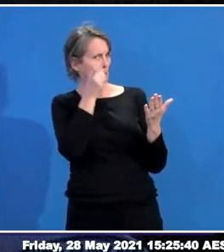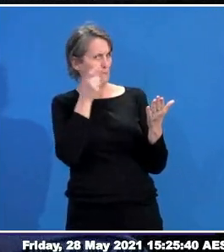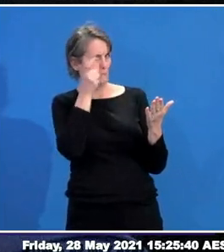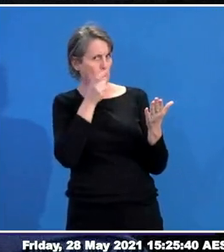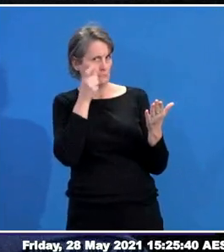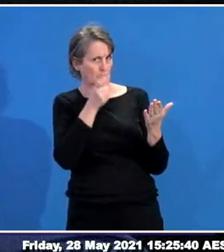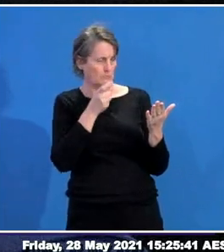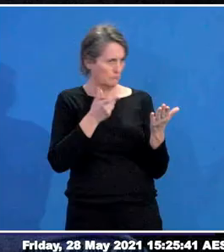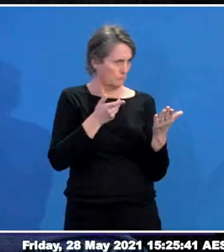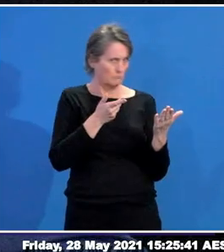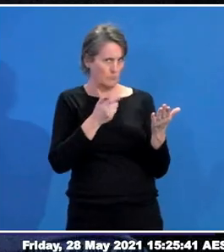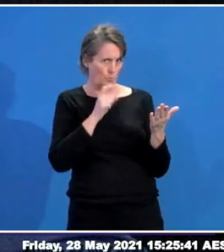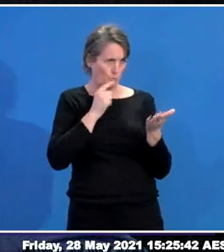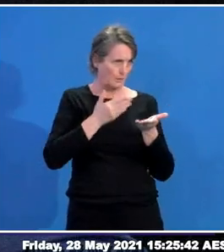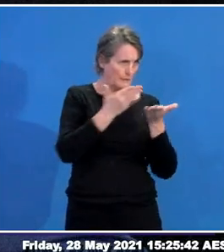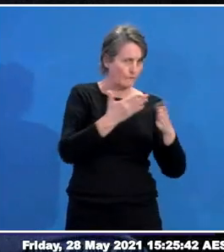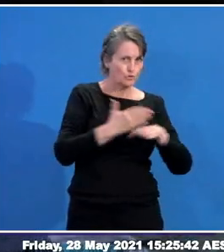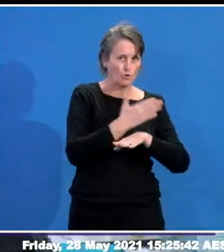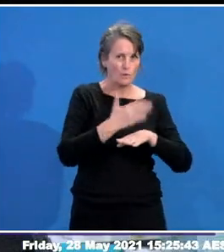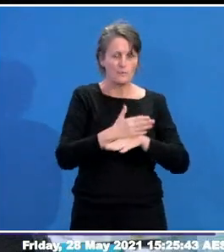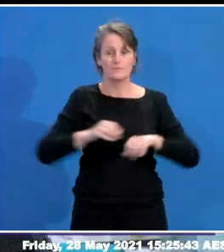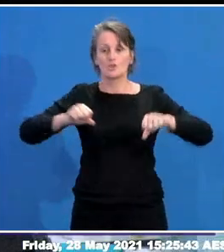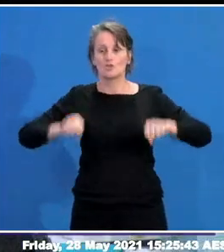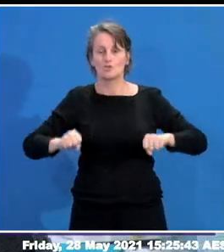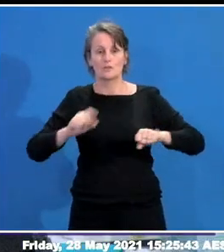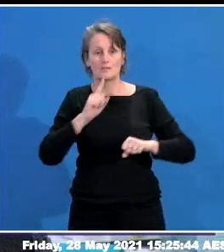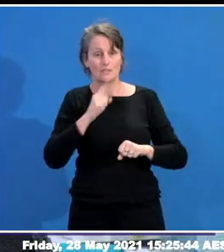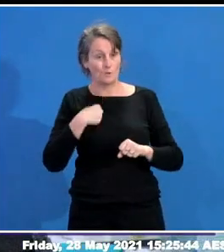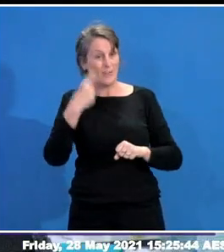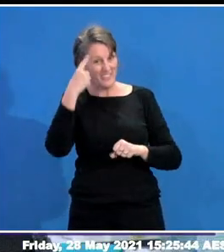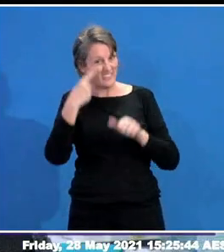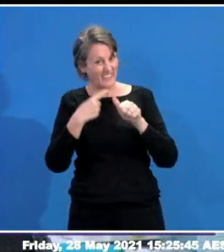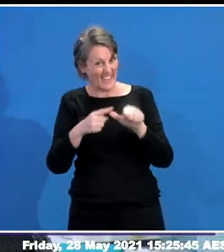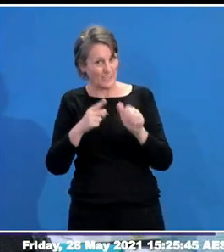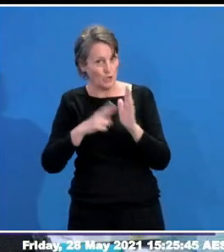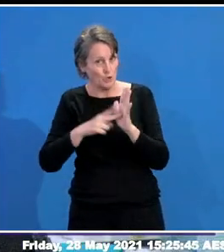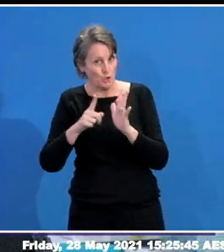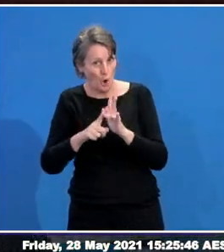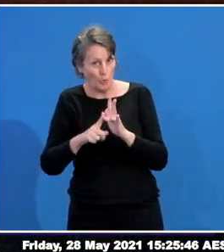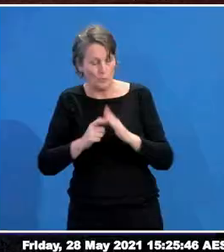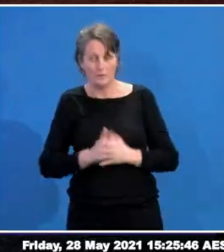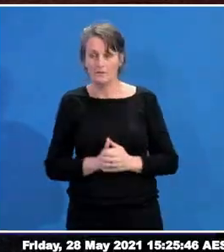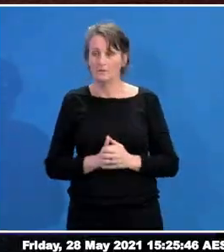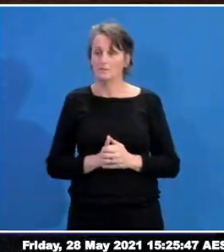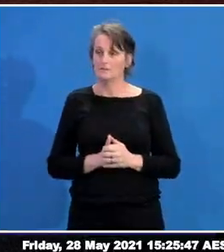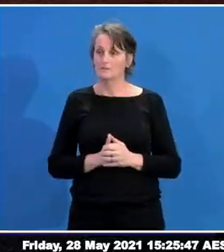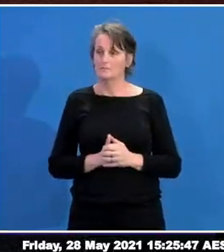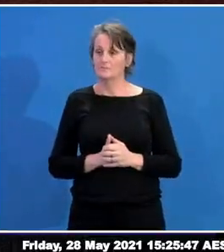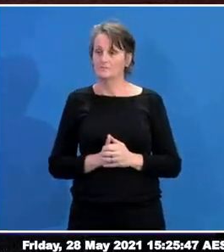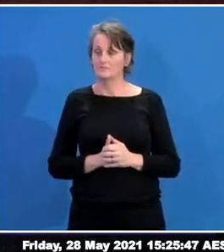where they are exercising CHAIR: I think the answer to the question was no. Yes. Carry on.